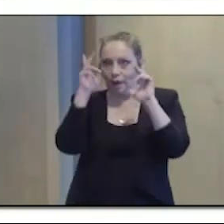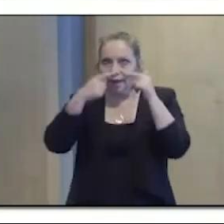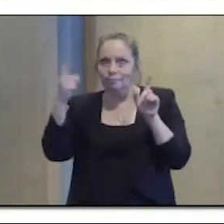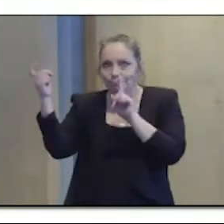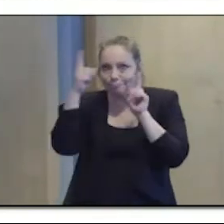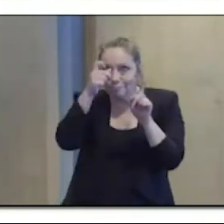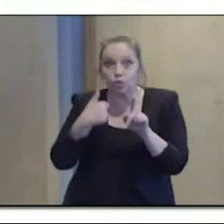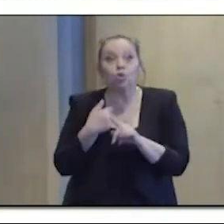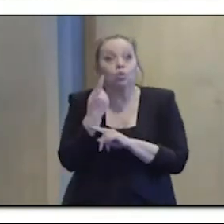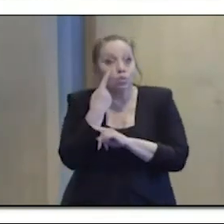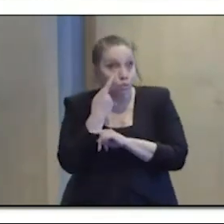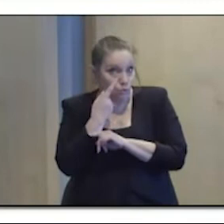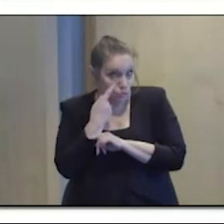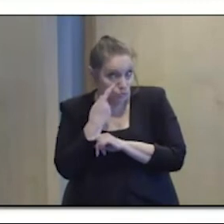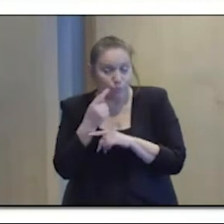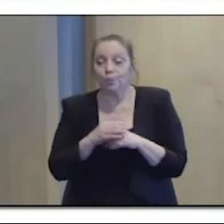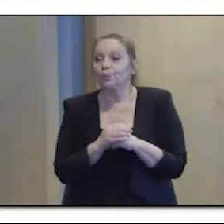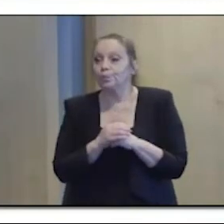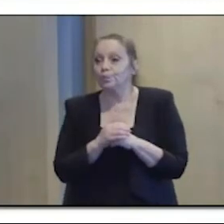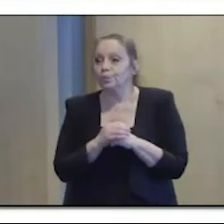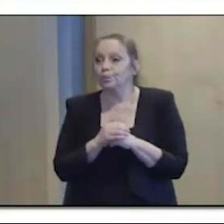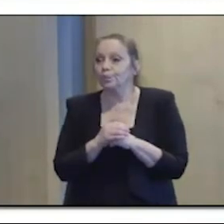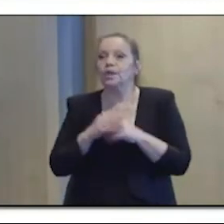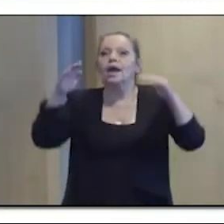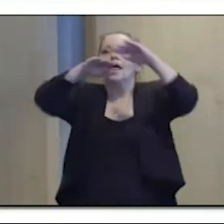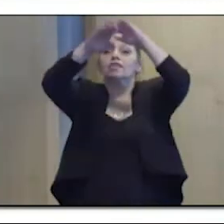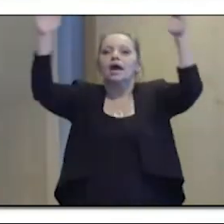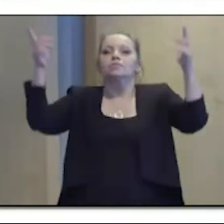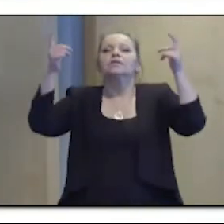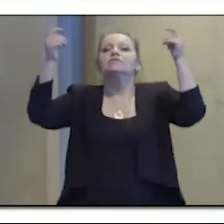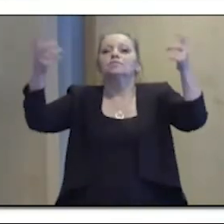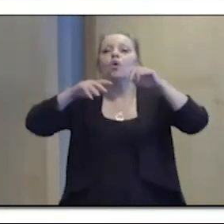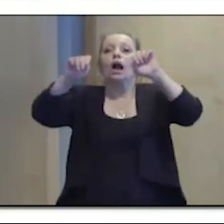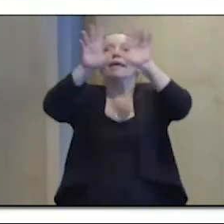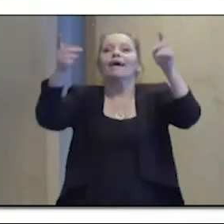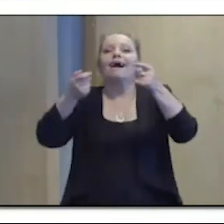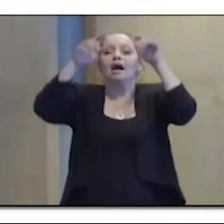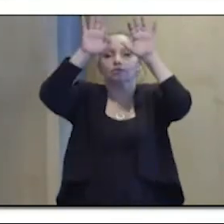noticed that the atmosphere is clearer after rain and that's because of what we call wet deposition,